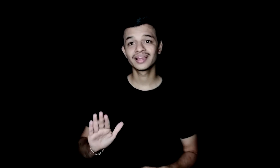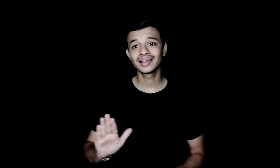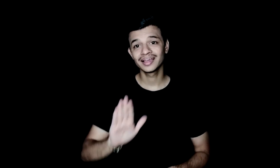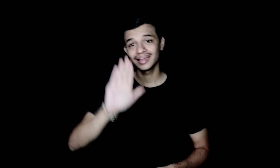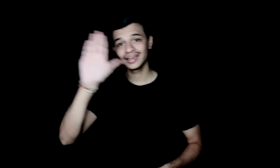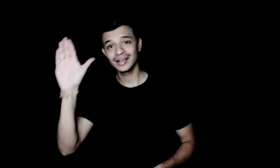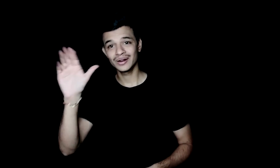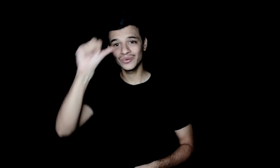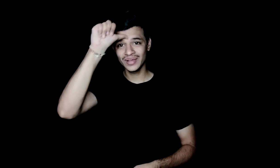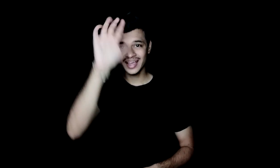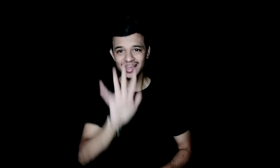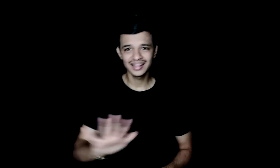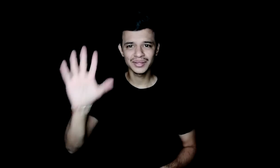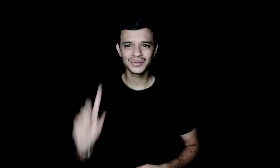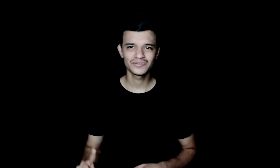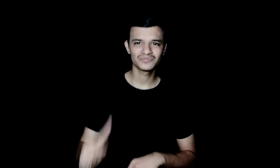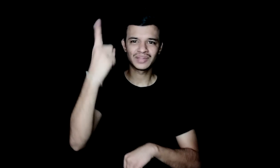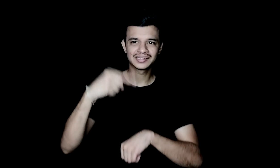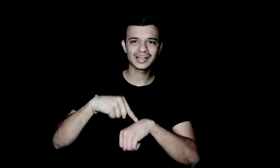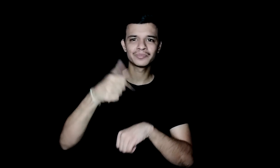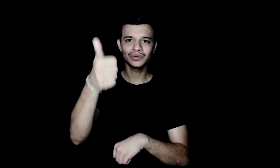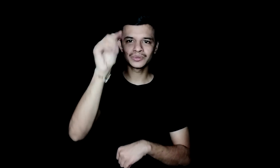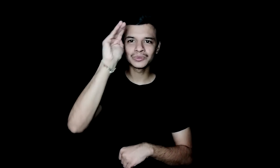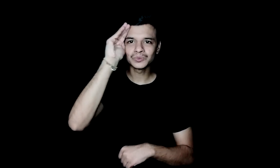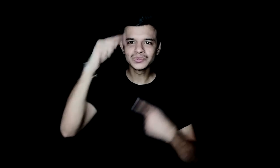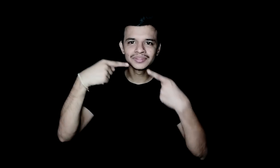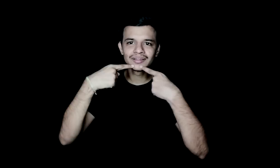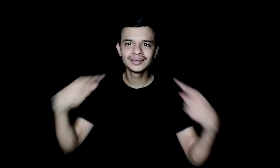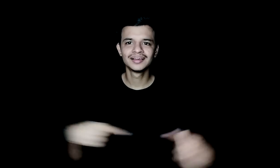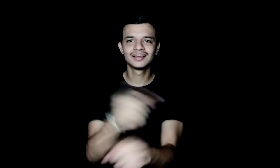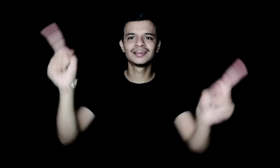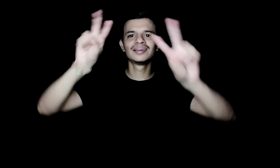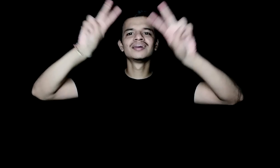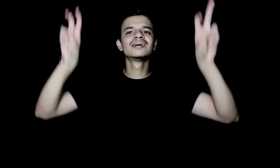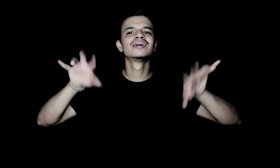Hello, Frist time good news announce in India